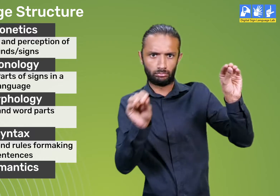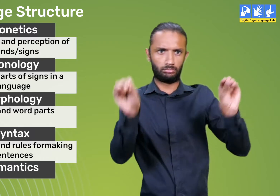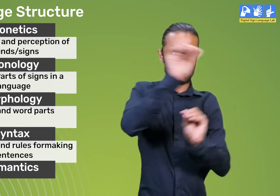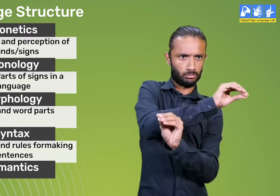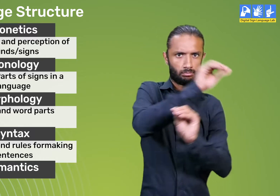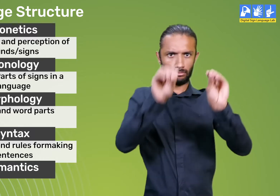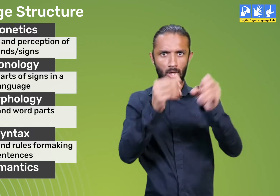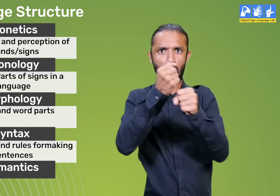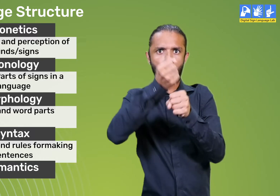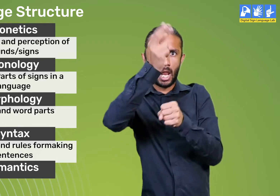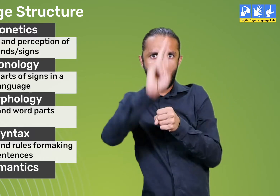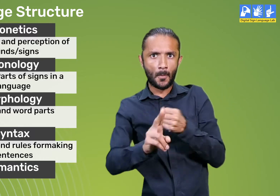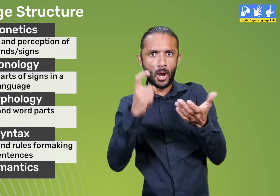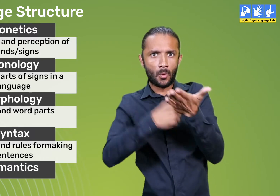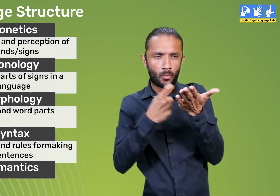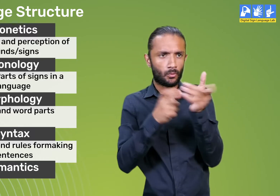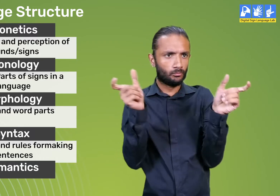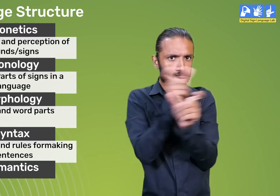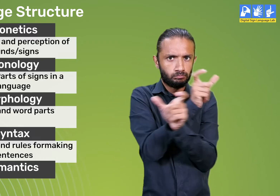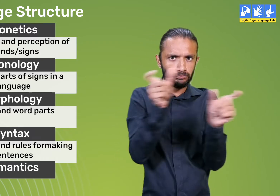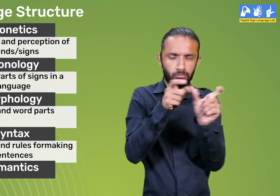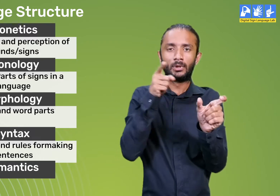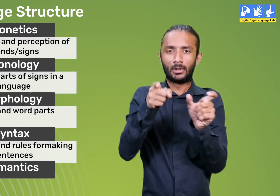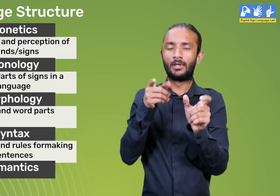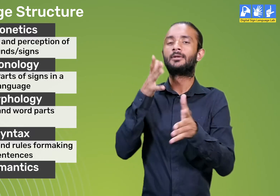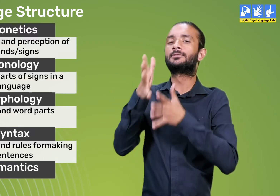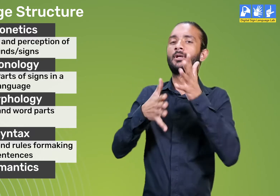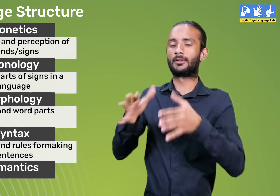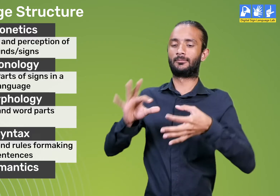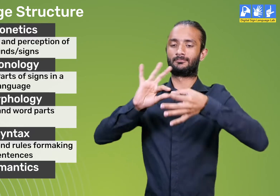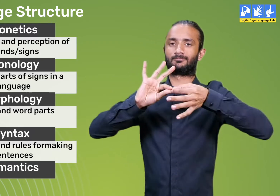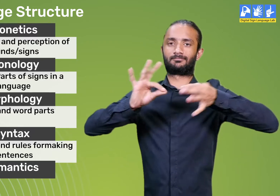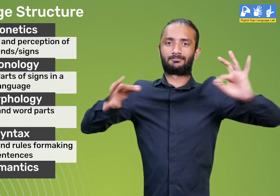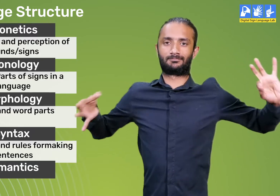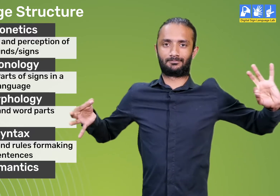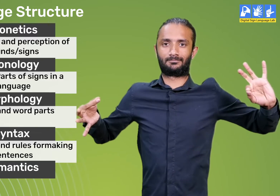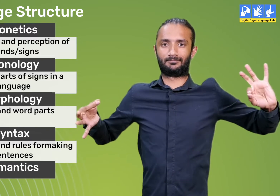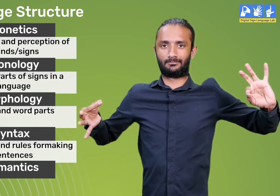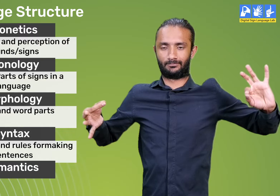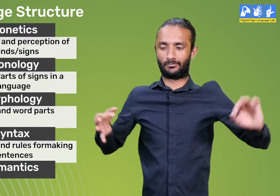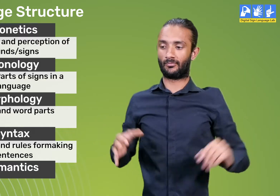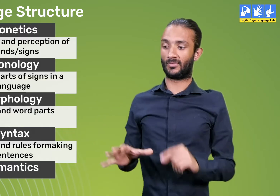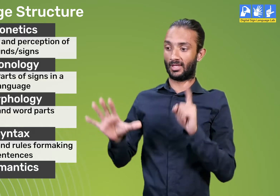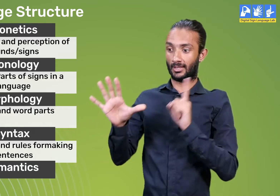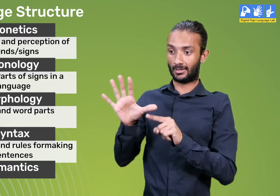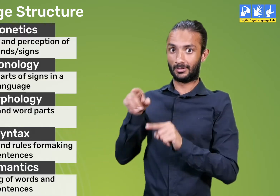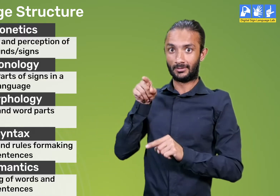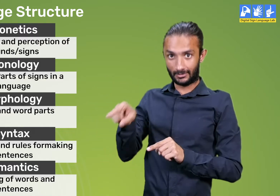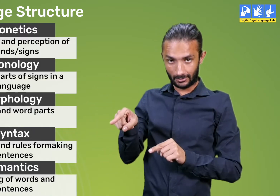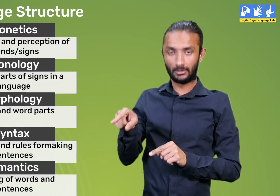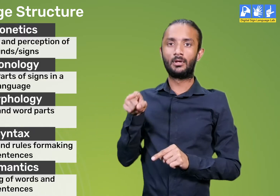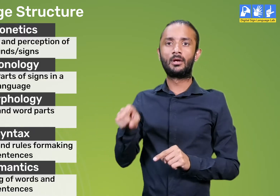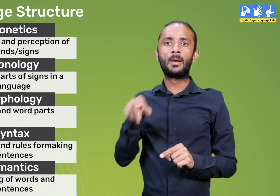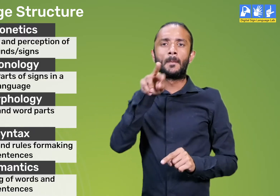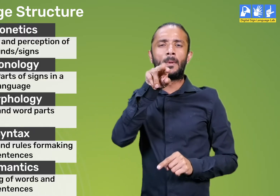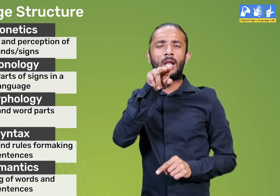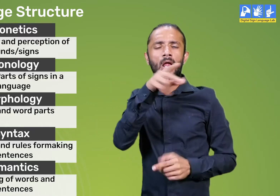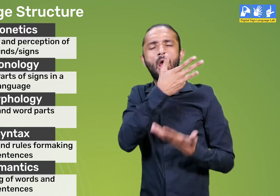accordingly ,we arrange sentences on the basis of the grammatical rules and structure of language .